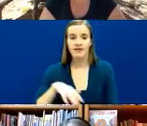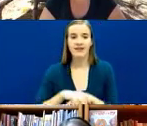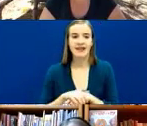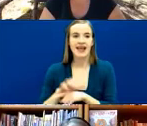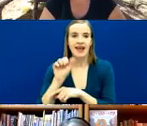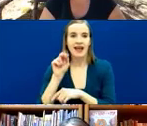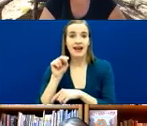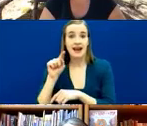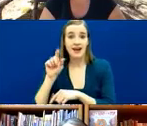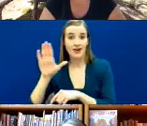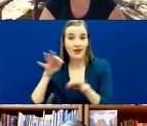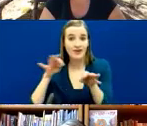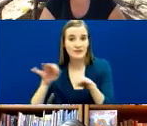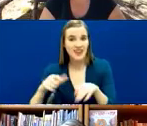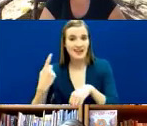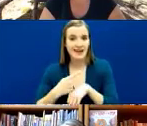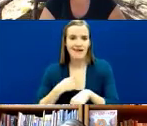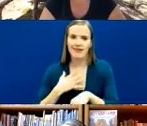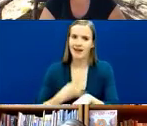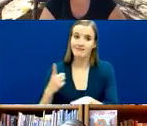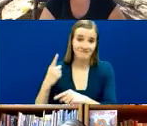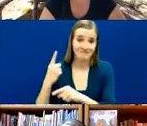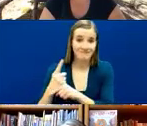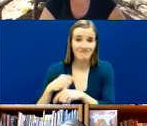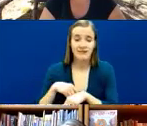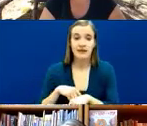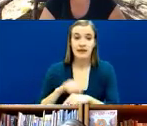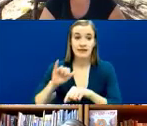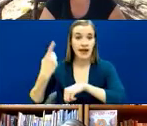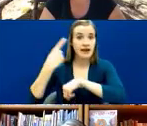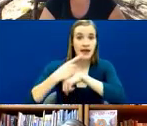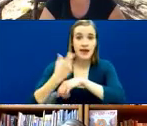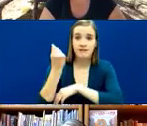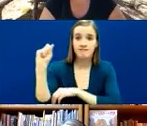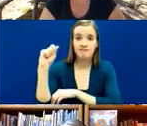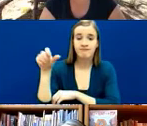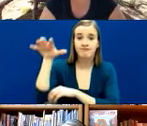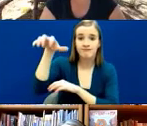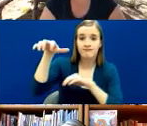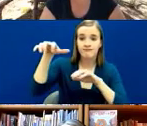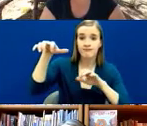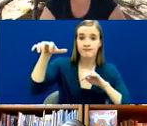right. Um, during the Capitol Crawl, um, the Senate had already passed their